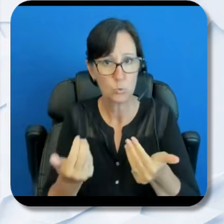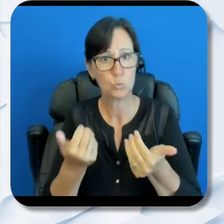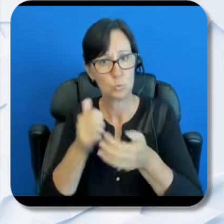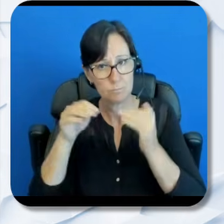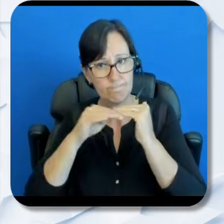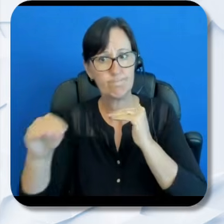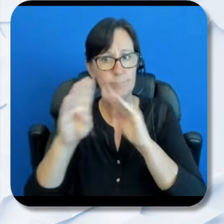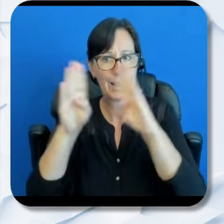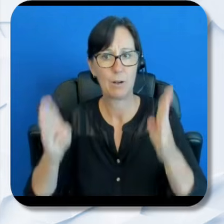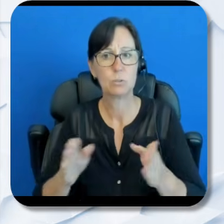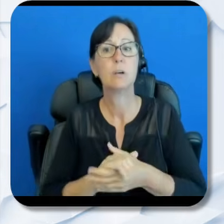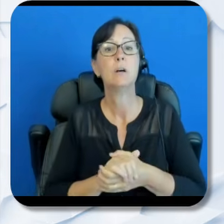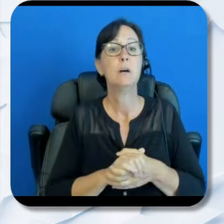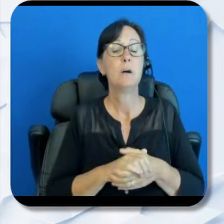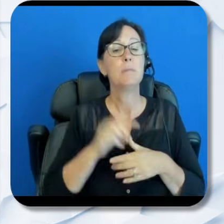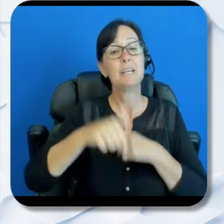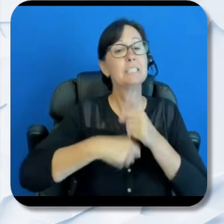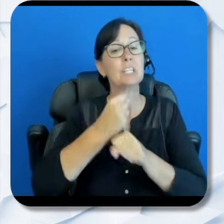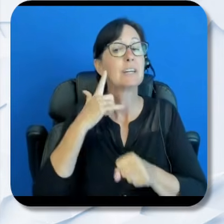This year, California also made a historic